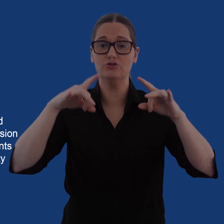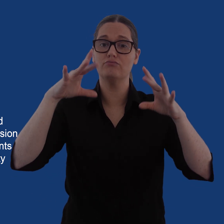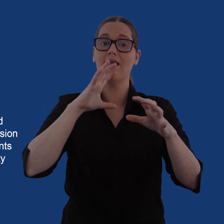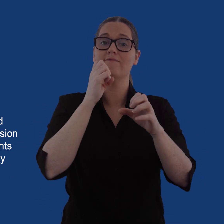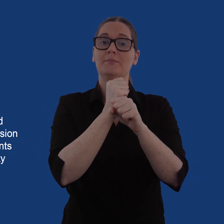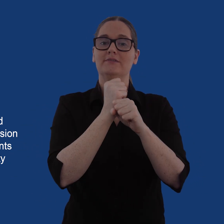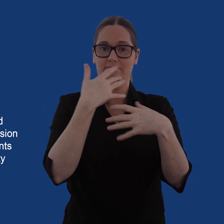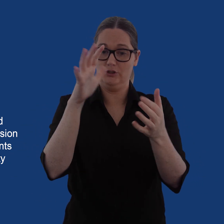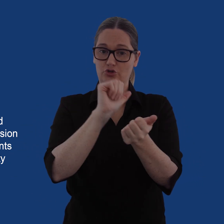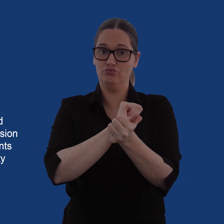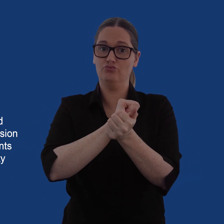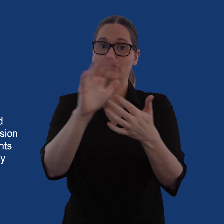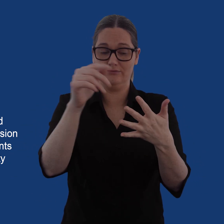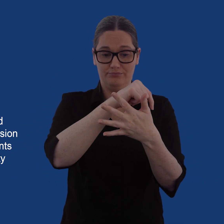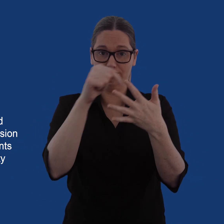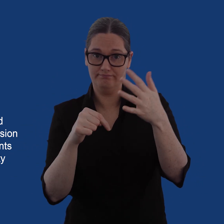The Australian Government has released: